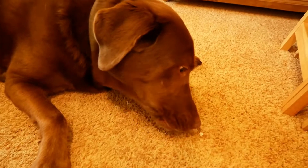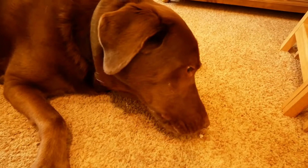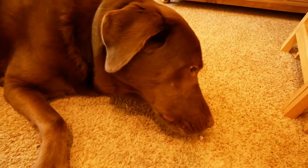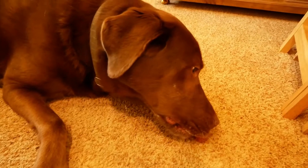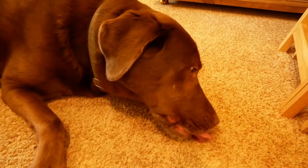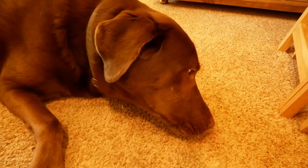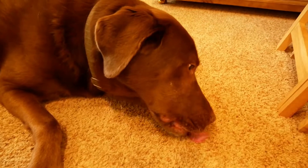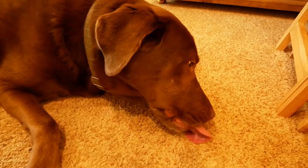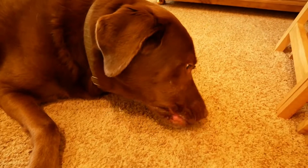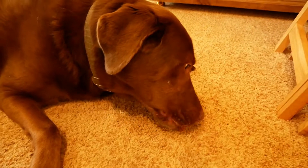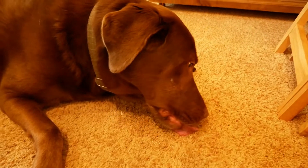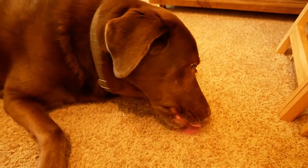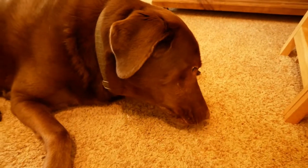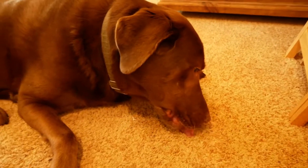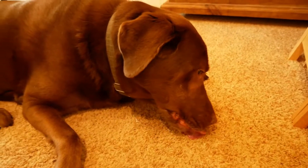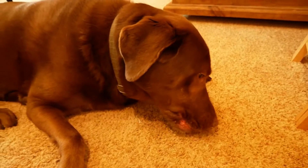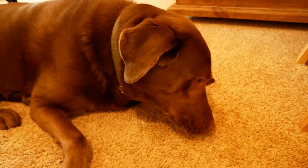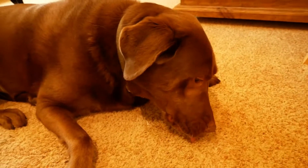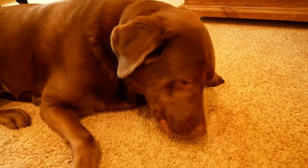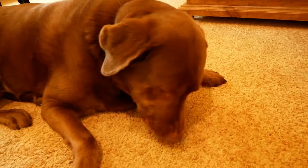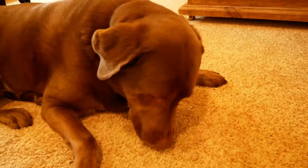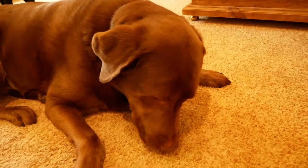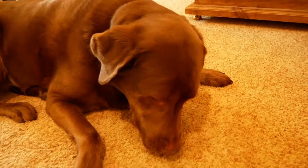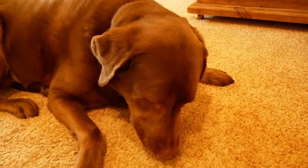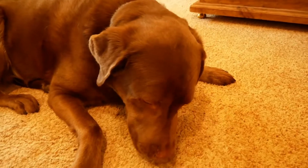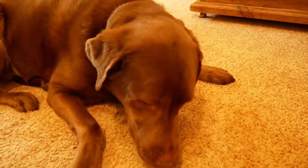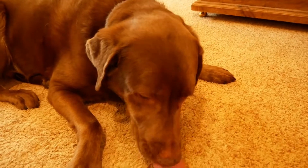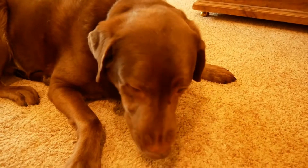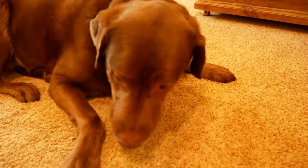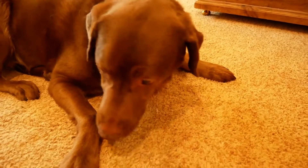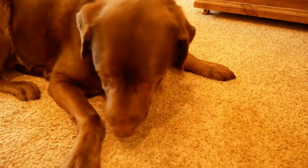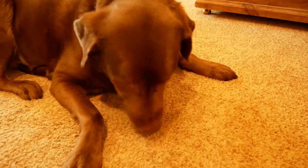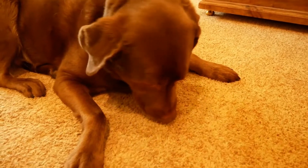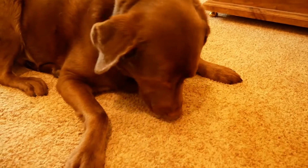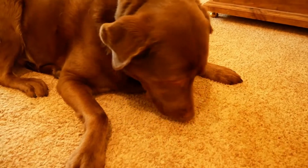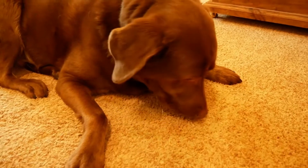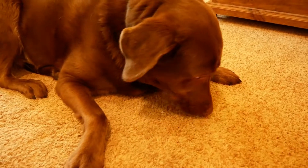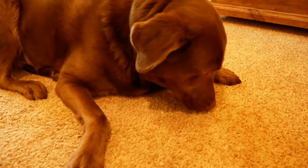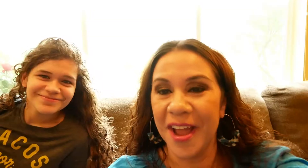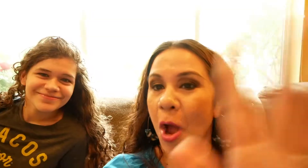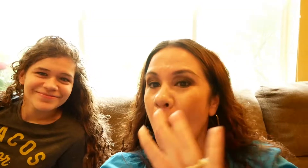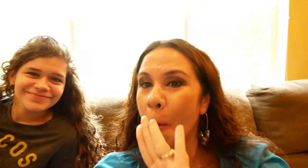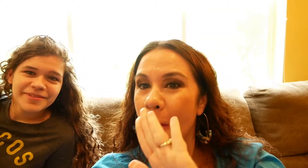tex finishing it off you guys this was a super fun video to make i hope you really enjoyed it